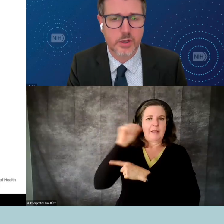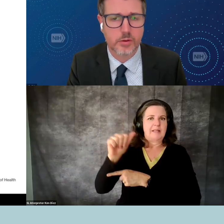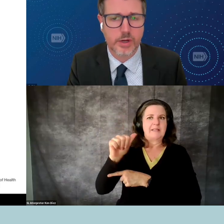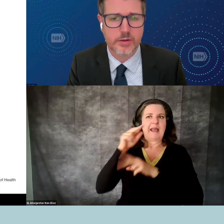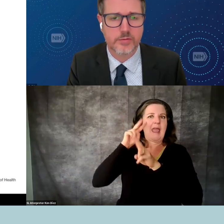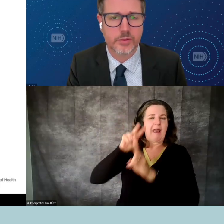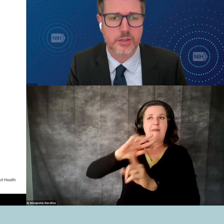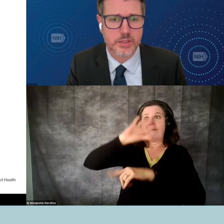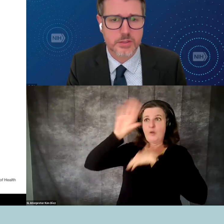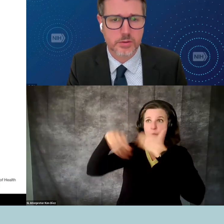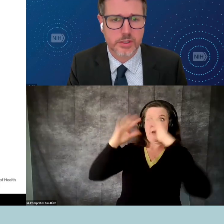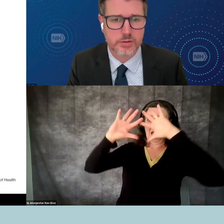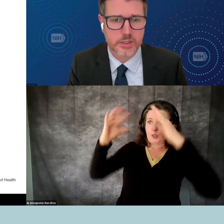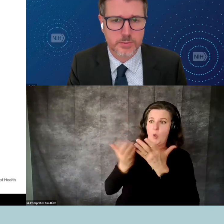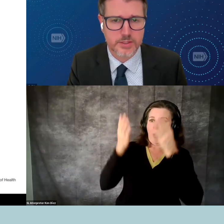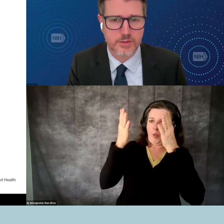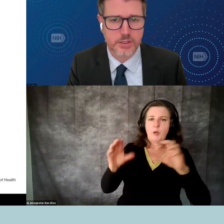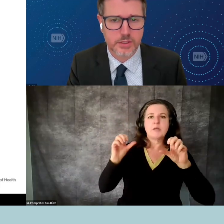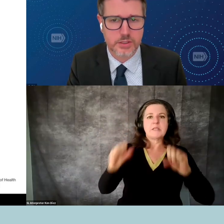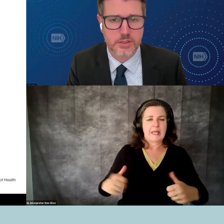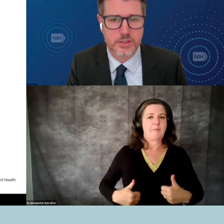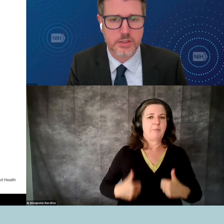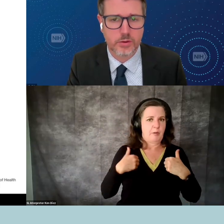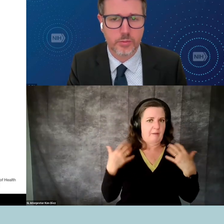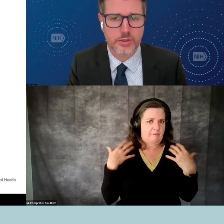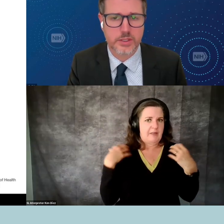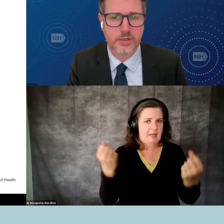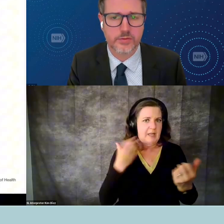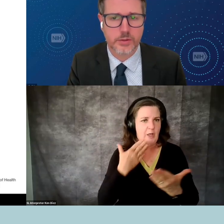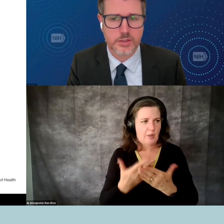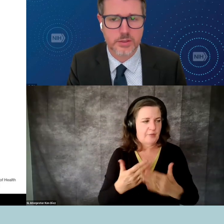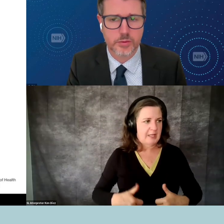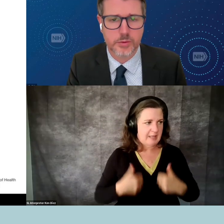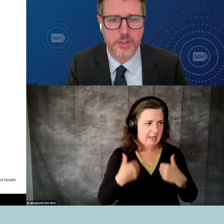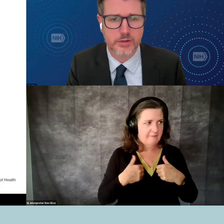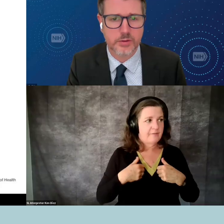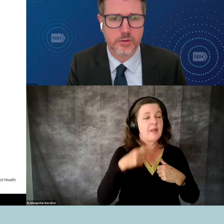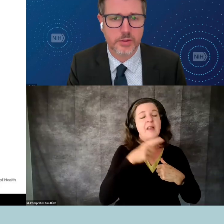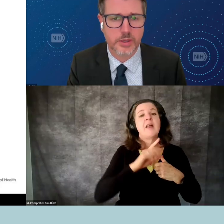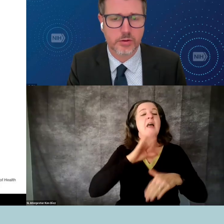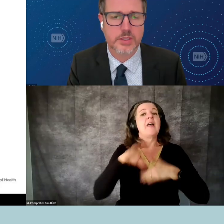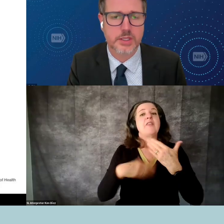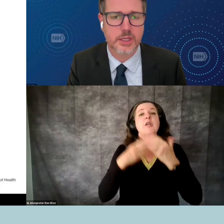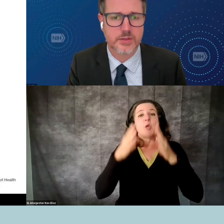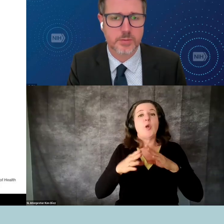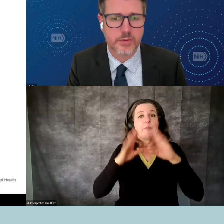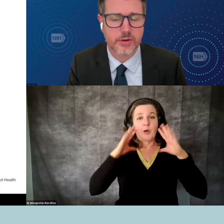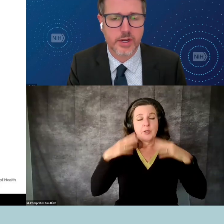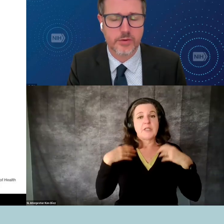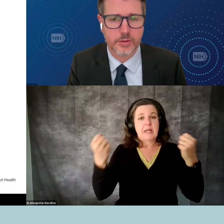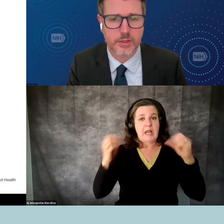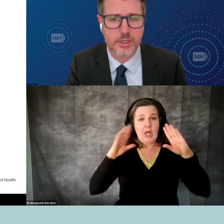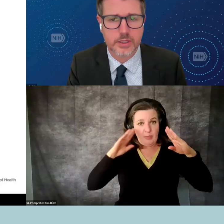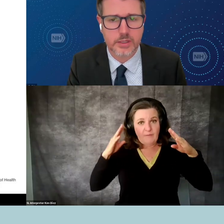Rather than focusing solely on treating specific conditions, whole person health focuses on promoting health and well-being across the lifespan for everyone,